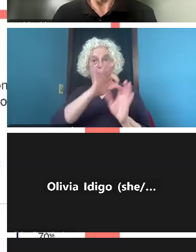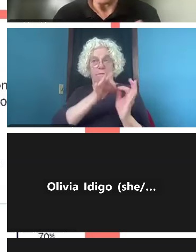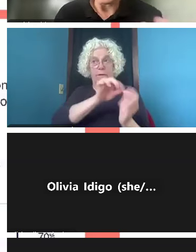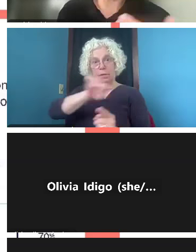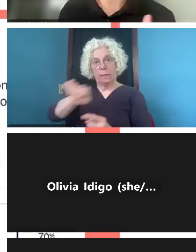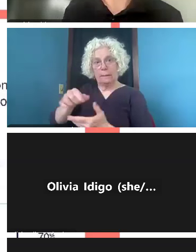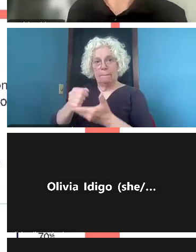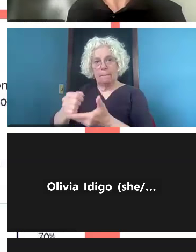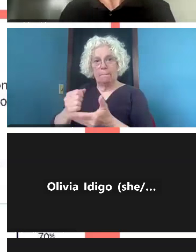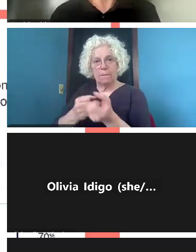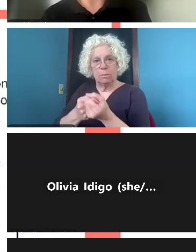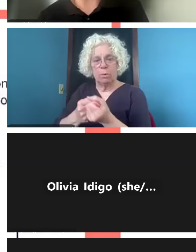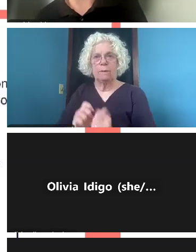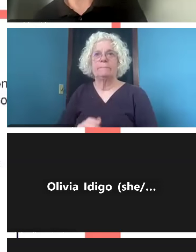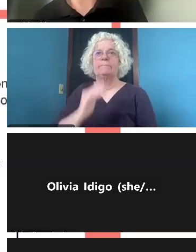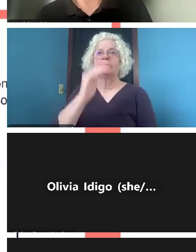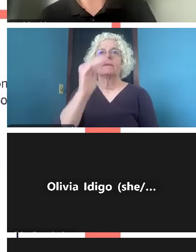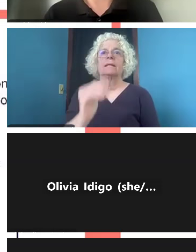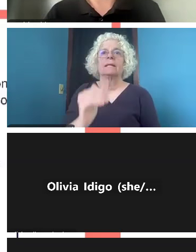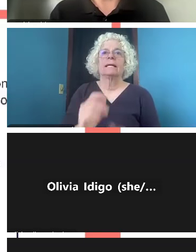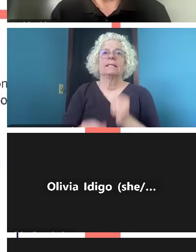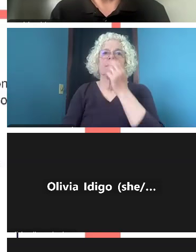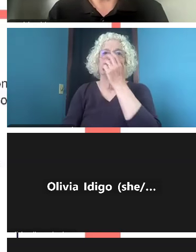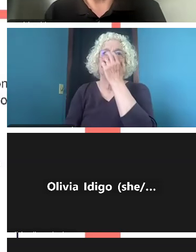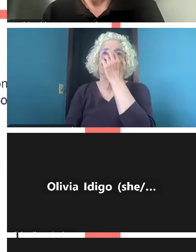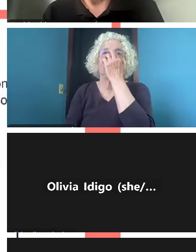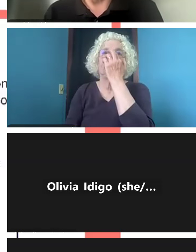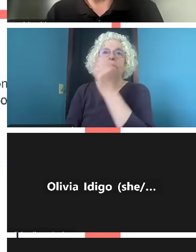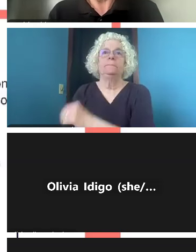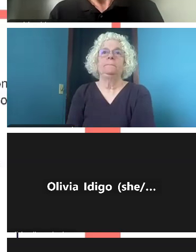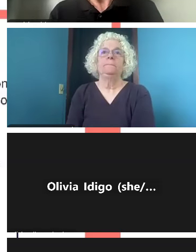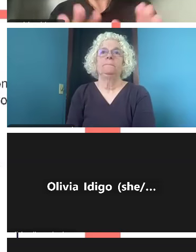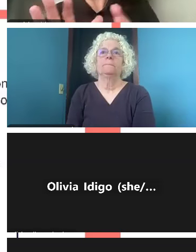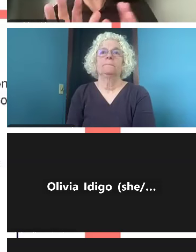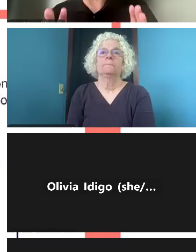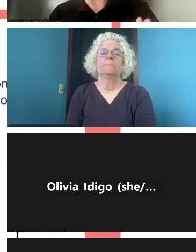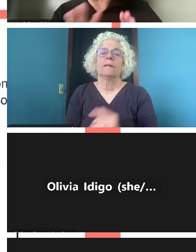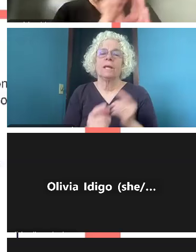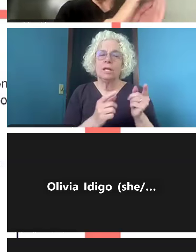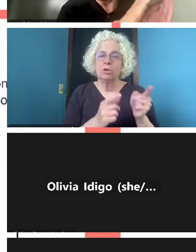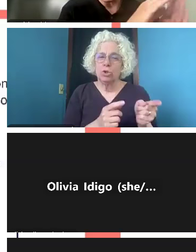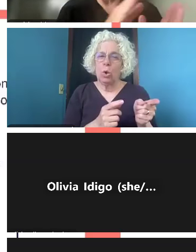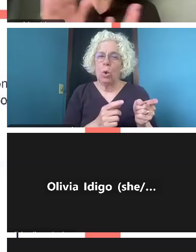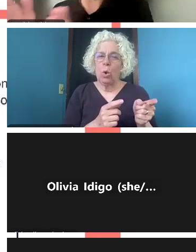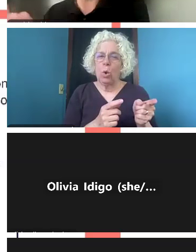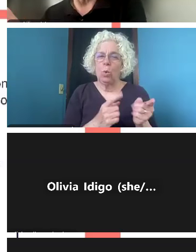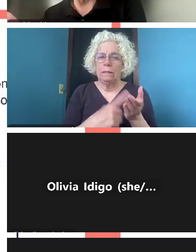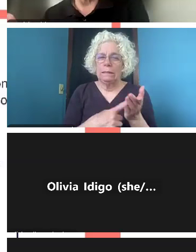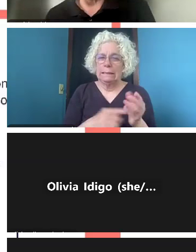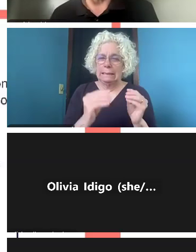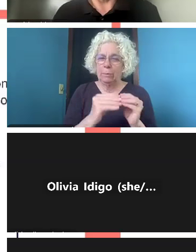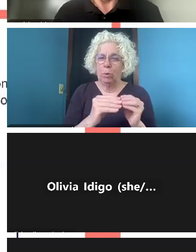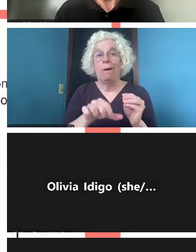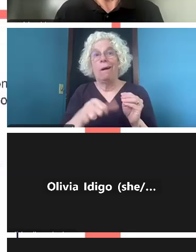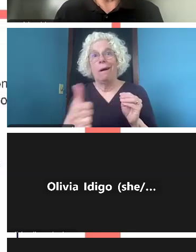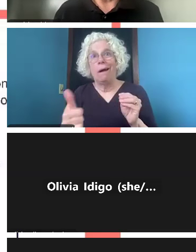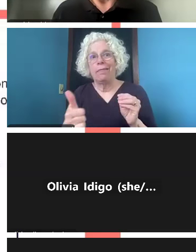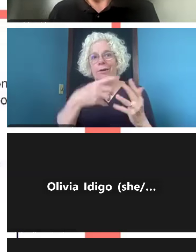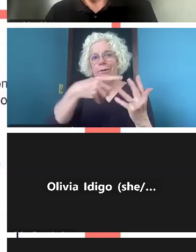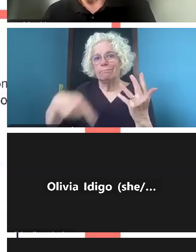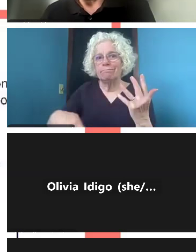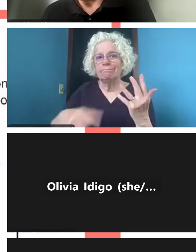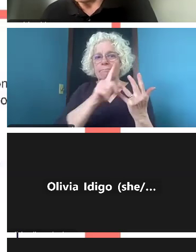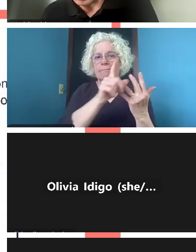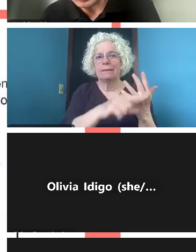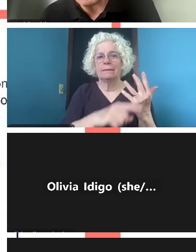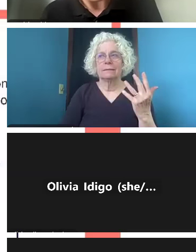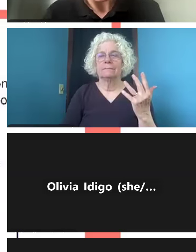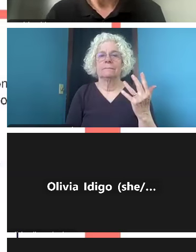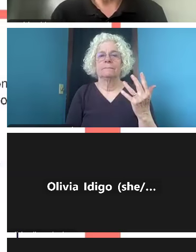On the next slide, we're gonna dive a little bit further into some of those actions, but I just wanted to give you a sense of what else did we ask about.